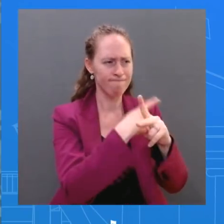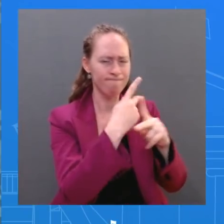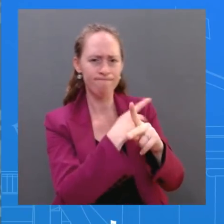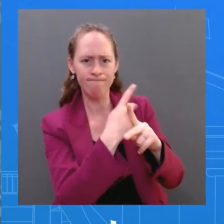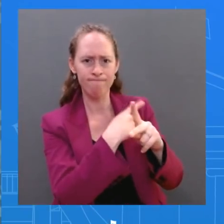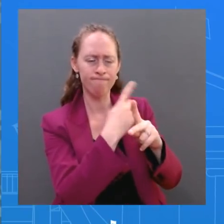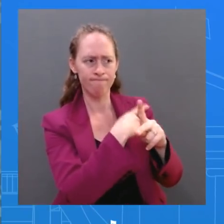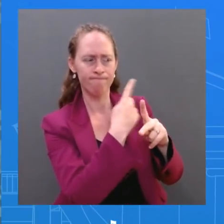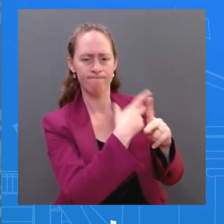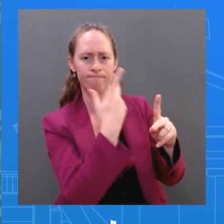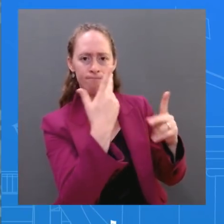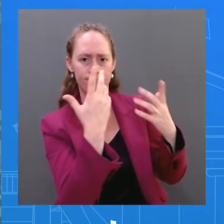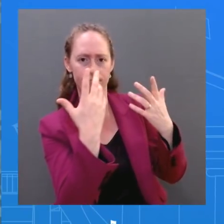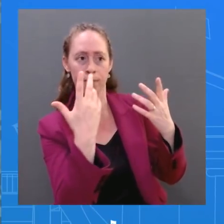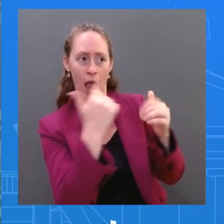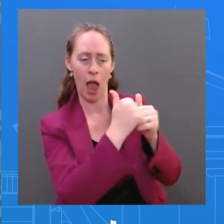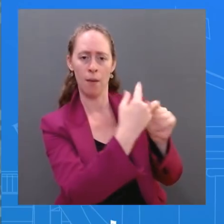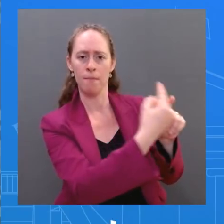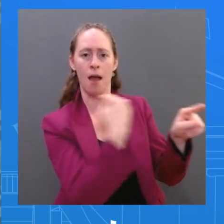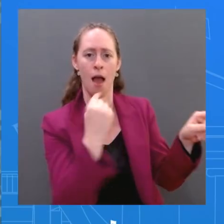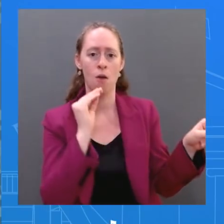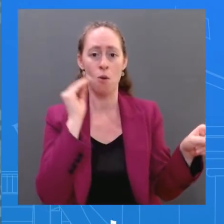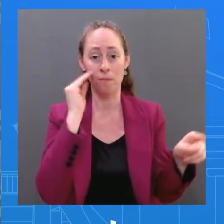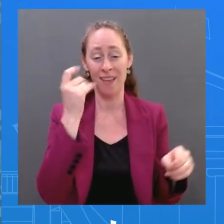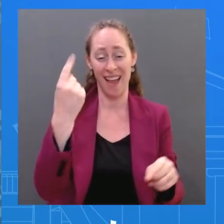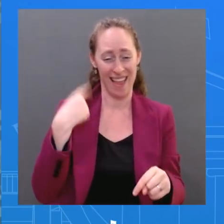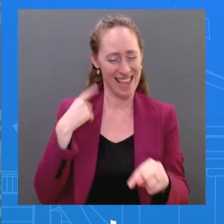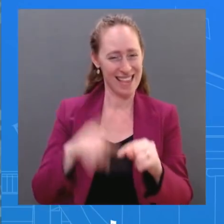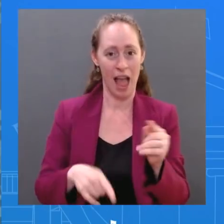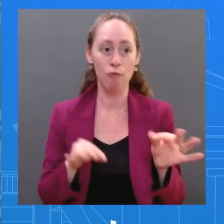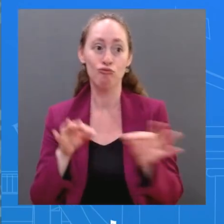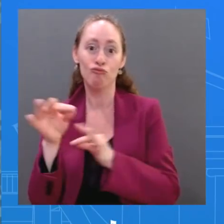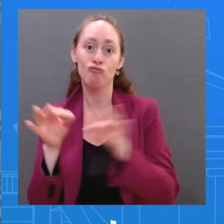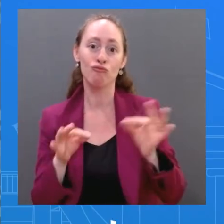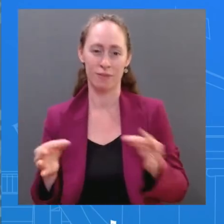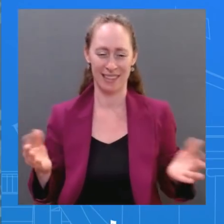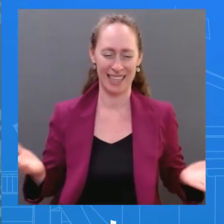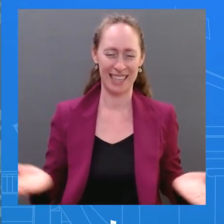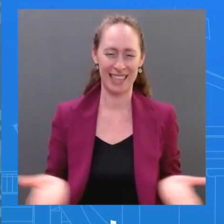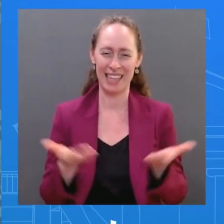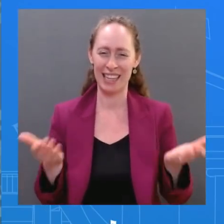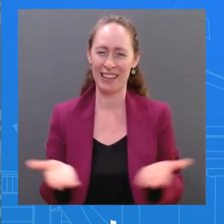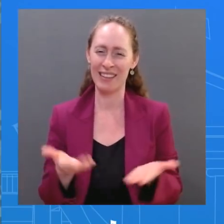I'm not going to lay out exactly the steps that we're going to take, as you can imagine why.